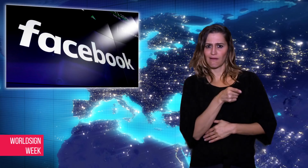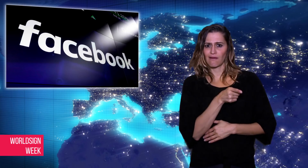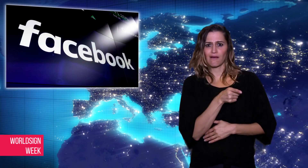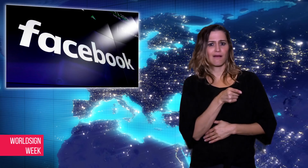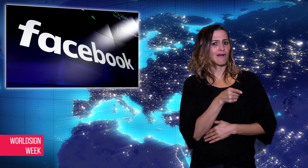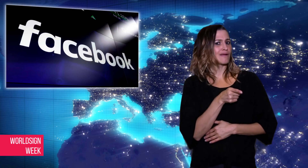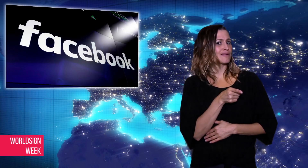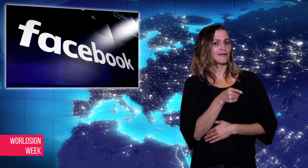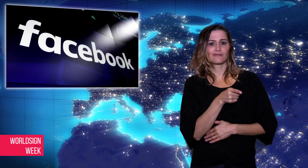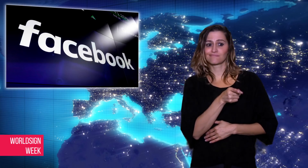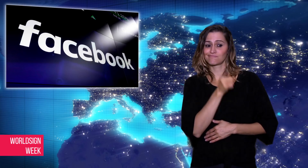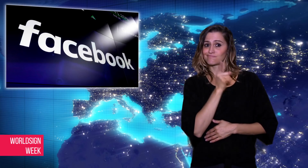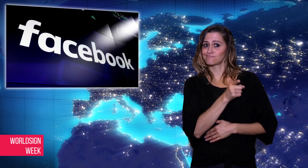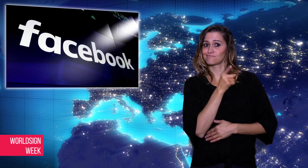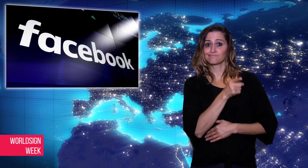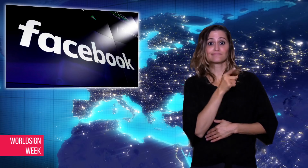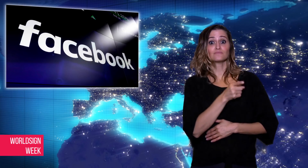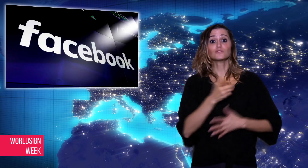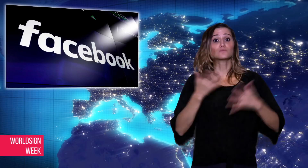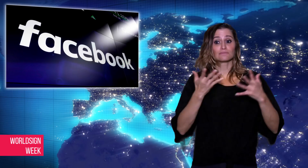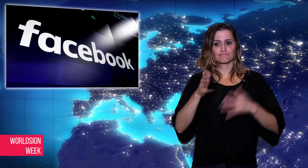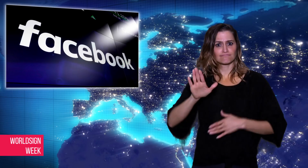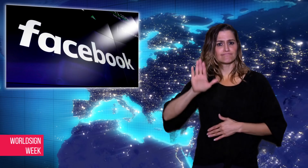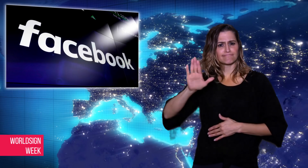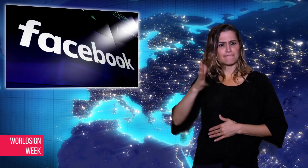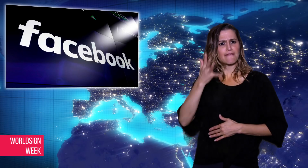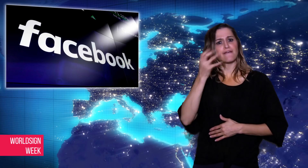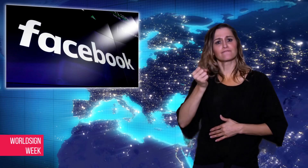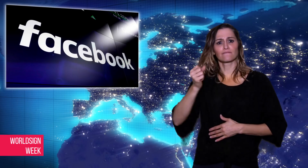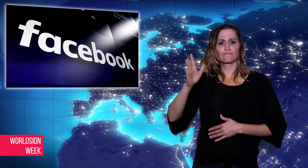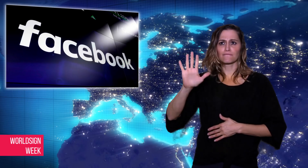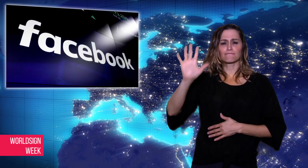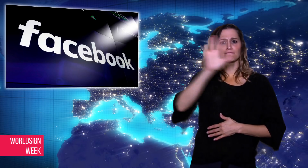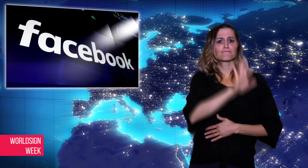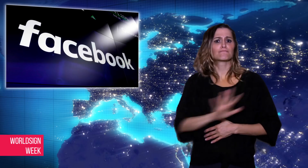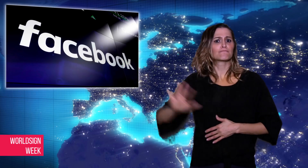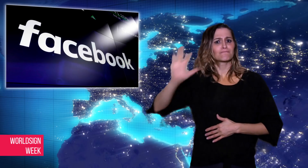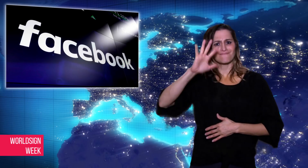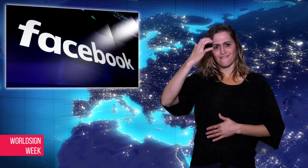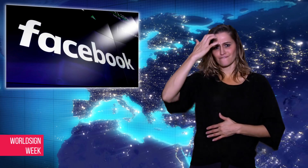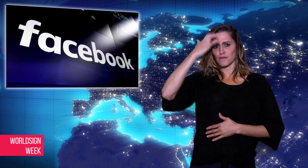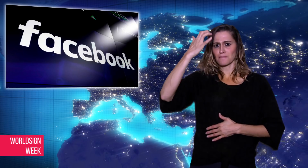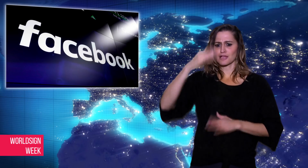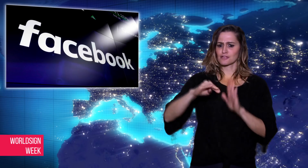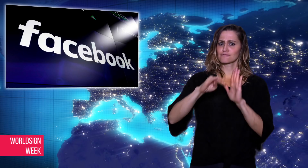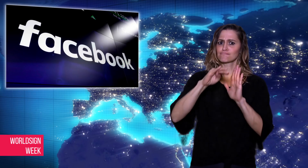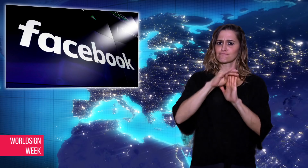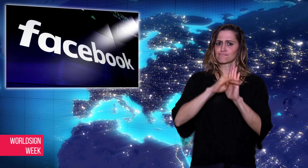complaint alleging that Facebook's